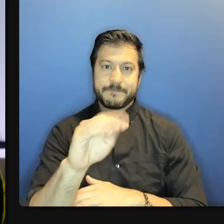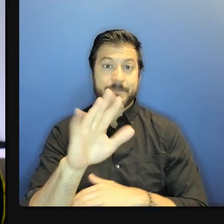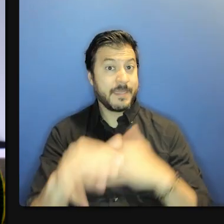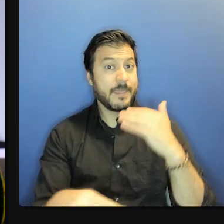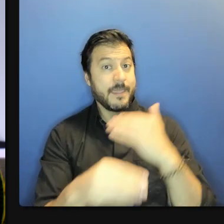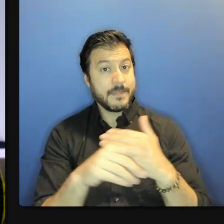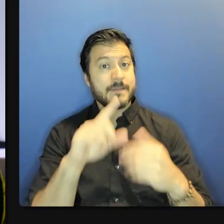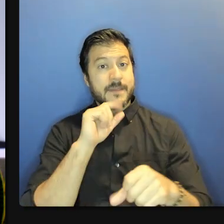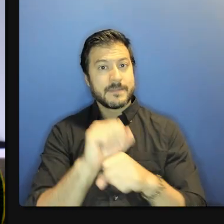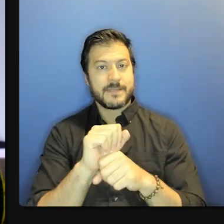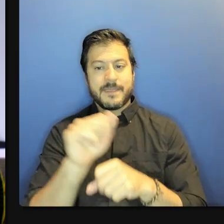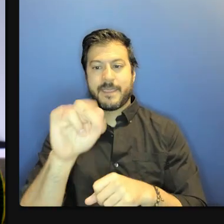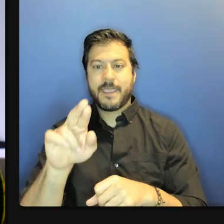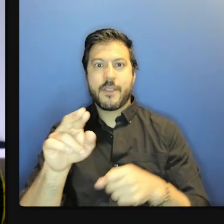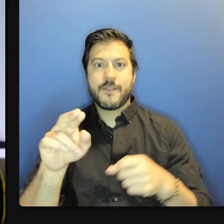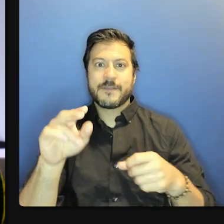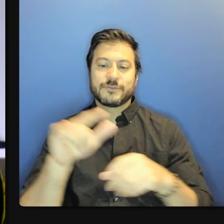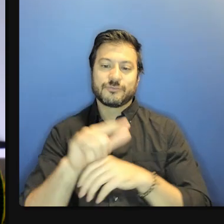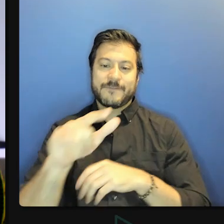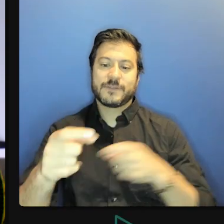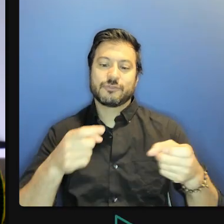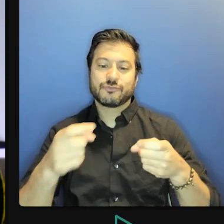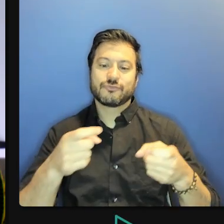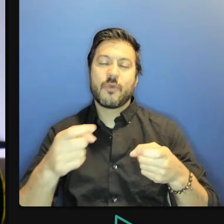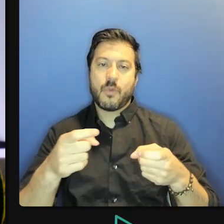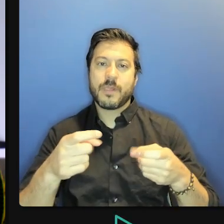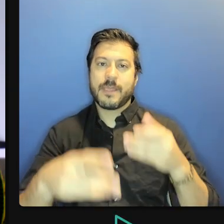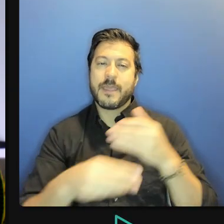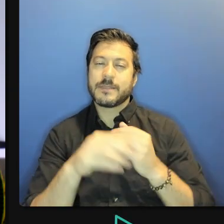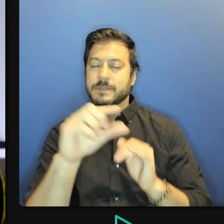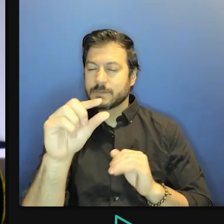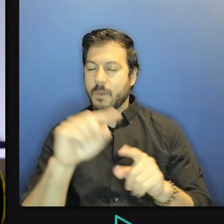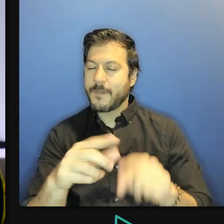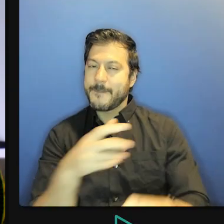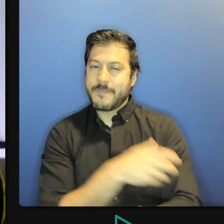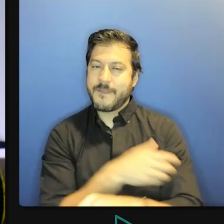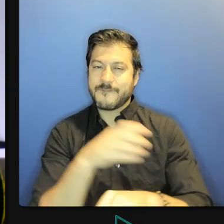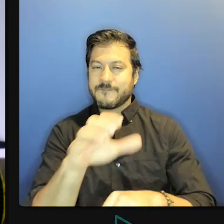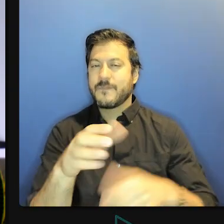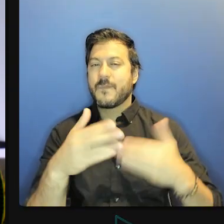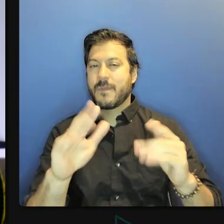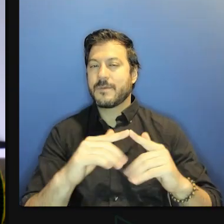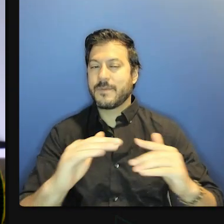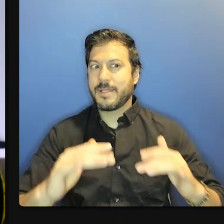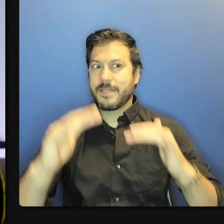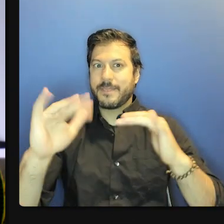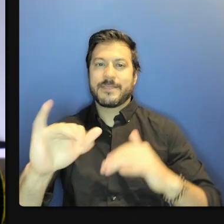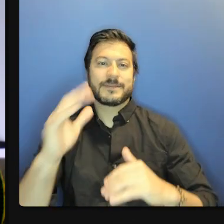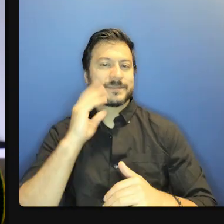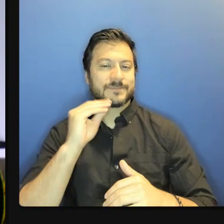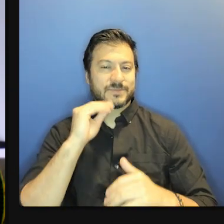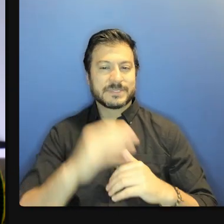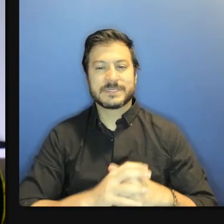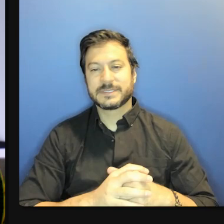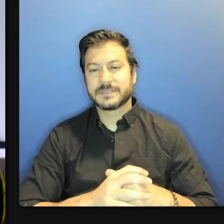By adding authentic air traffic controller voices, Flight Simulator added a small but powerful way to elevate the Flight Simulator experience.